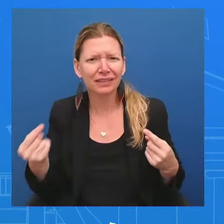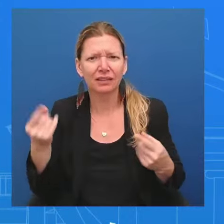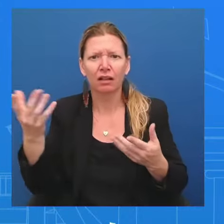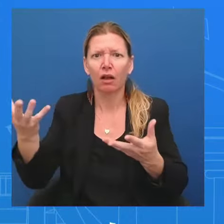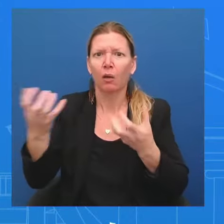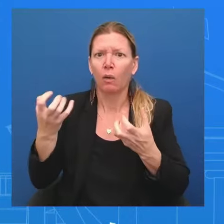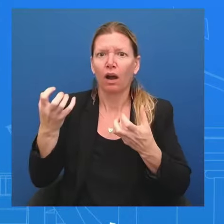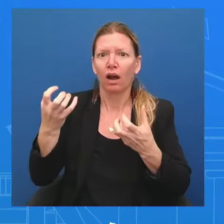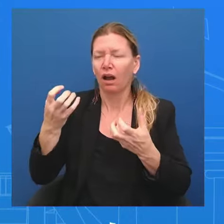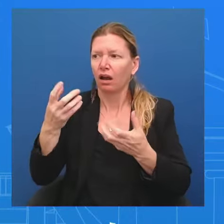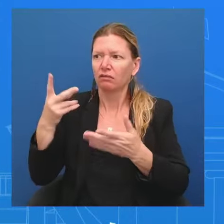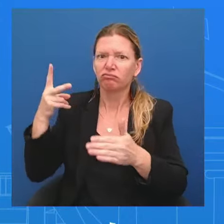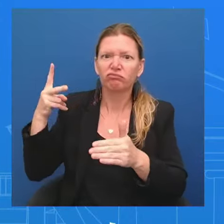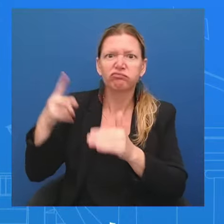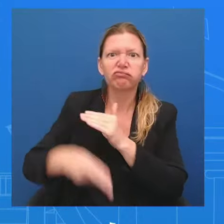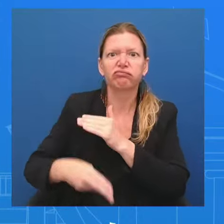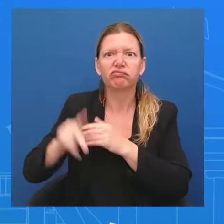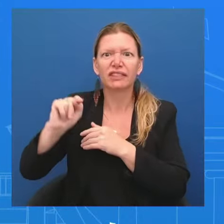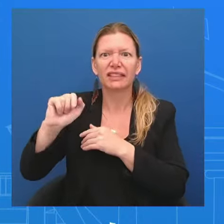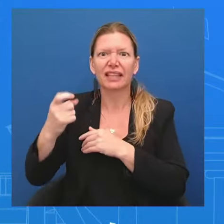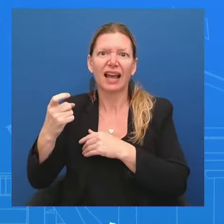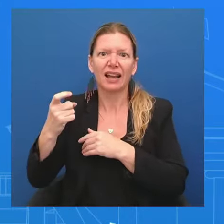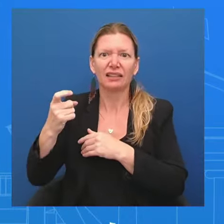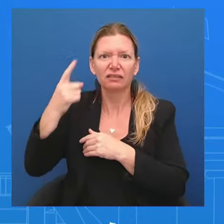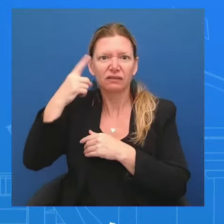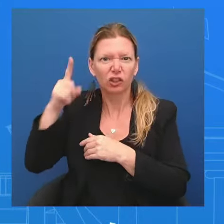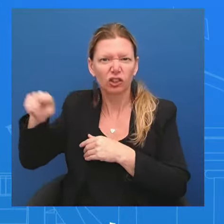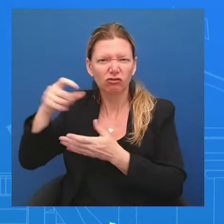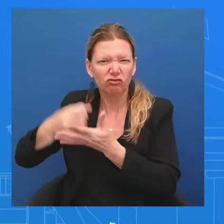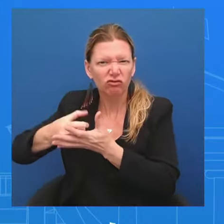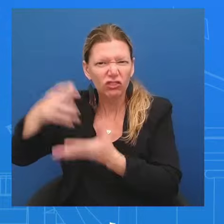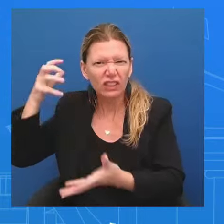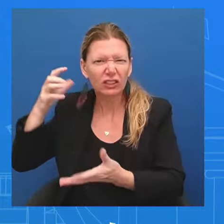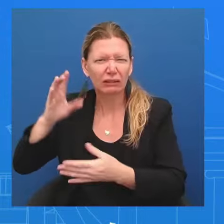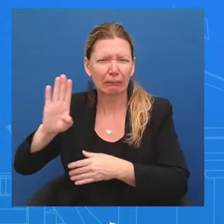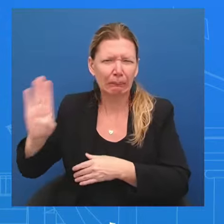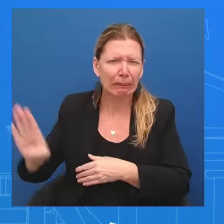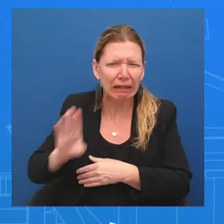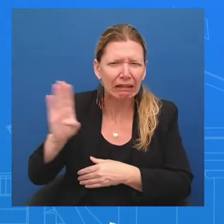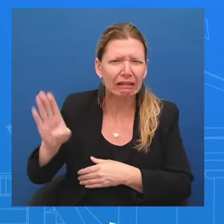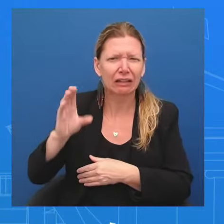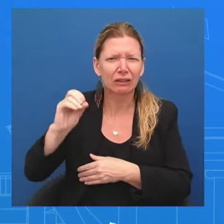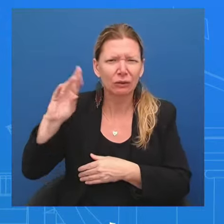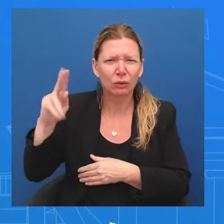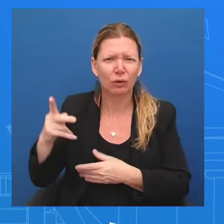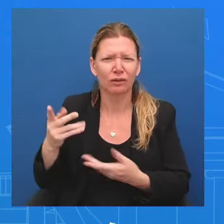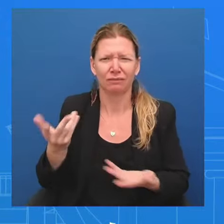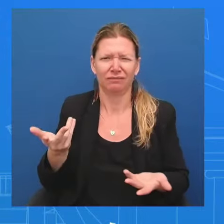That's not what the president wants to do. The Press: On another topic, why did President Biden have a private meeting with a witness